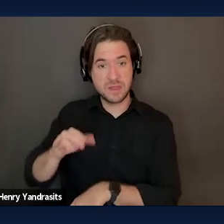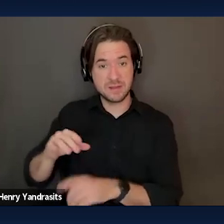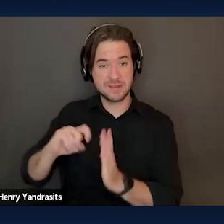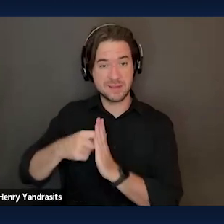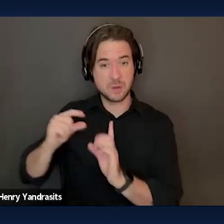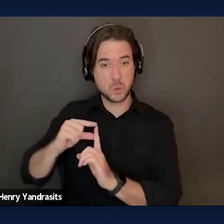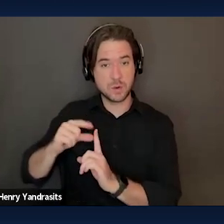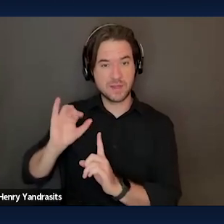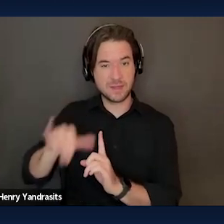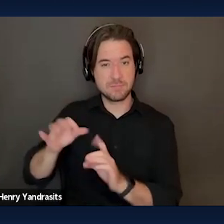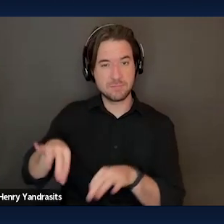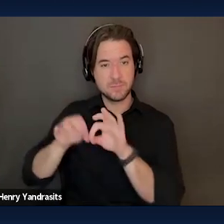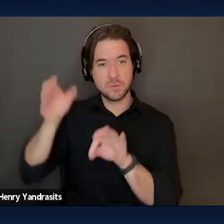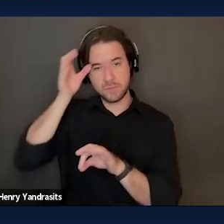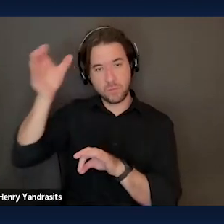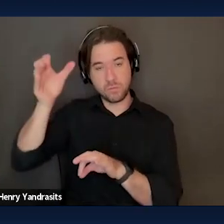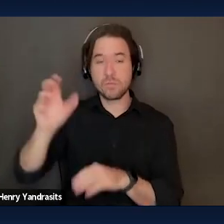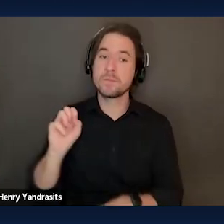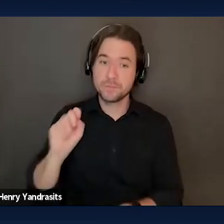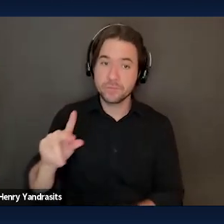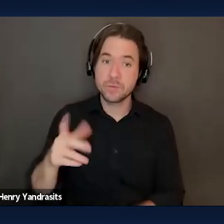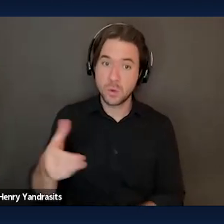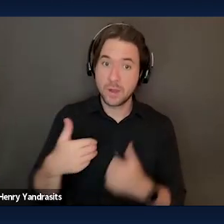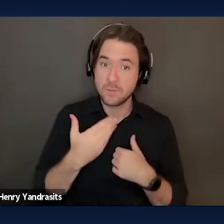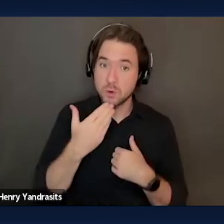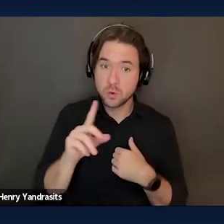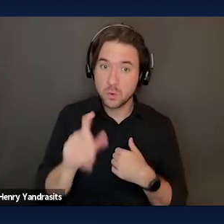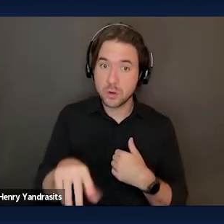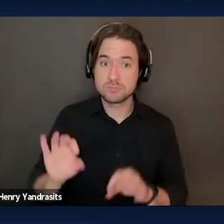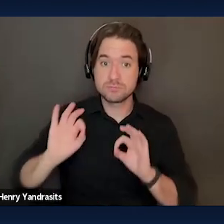Um, once you… have a really good question.